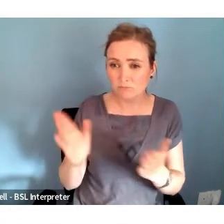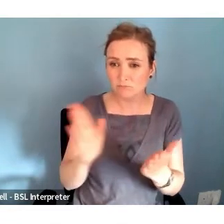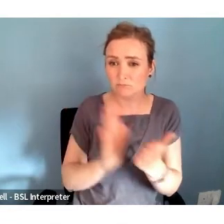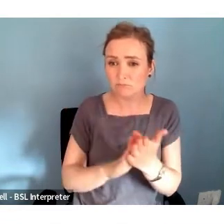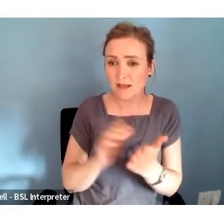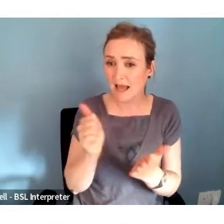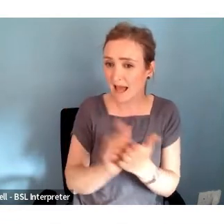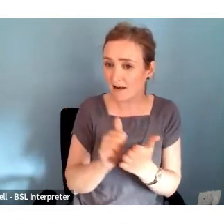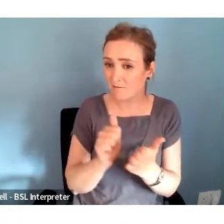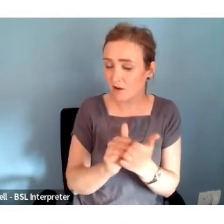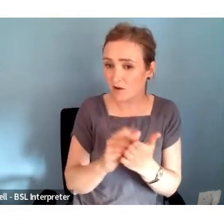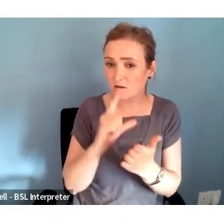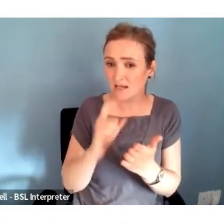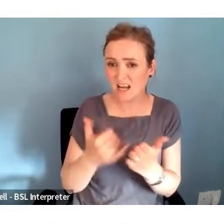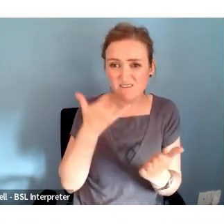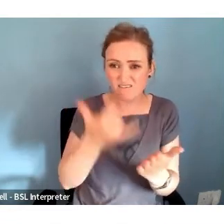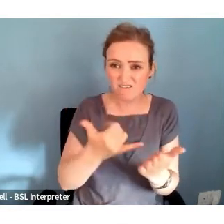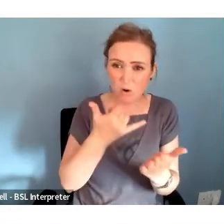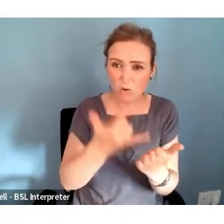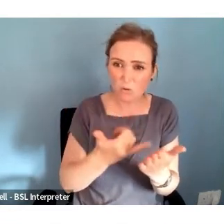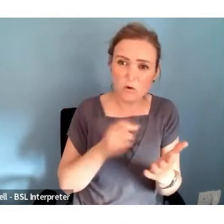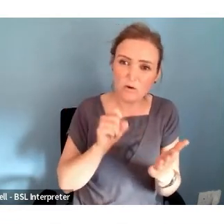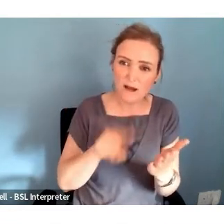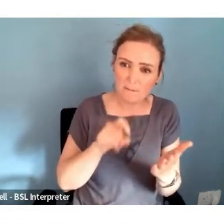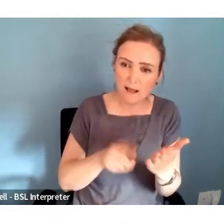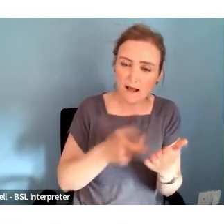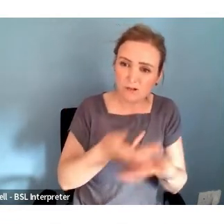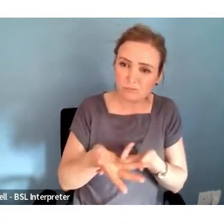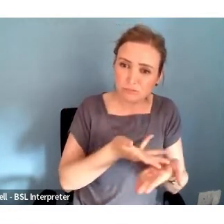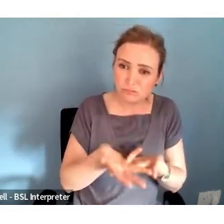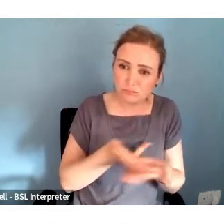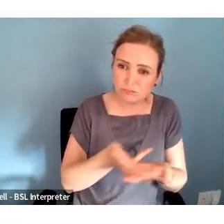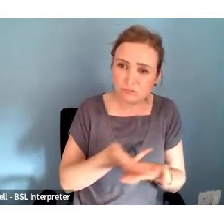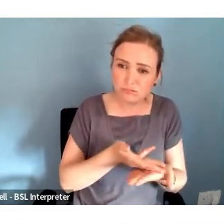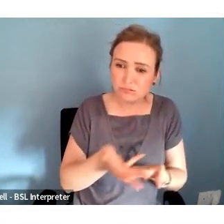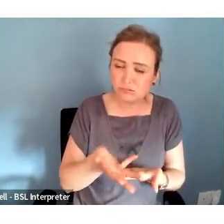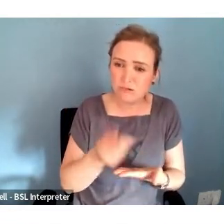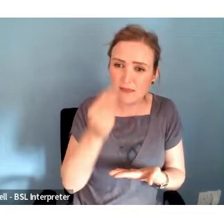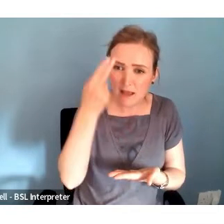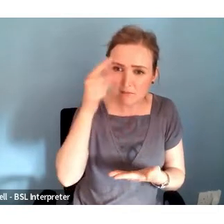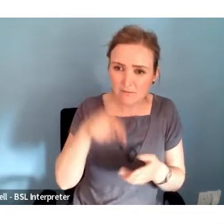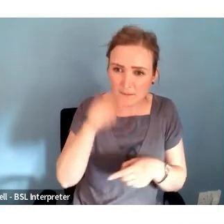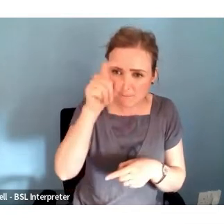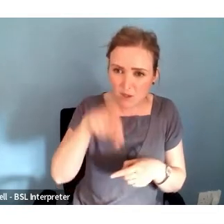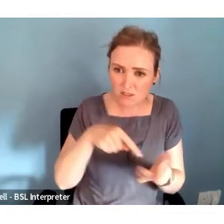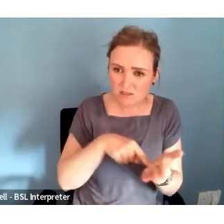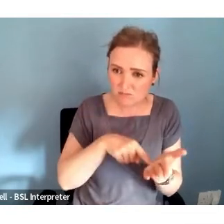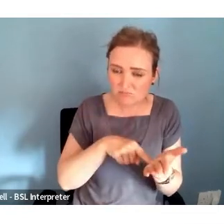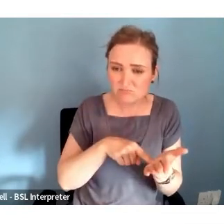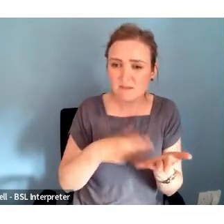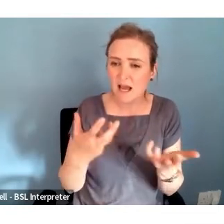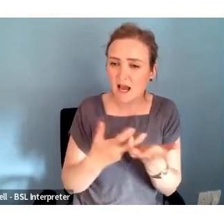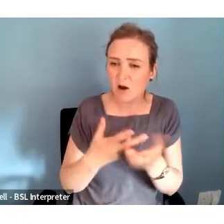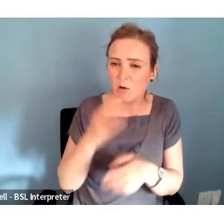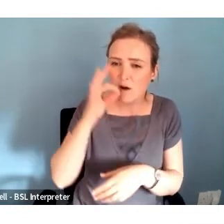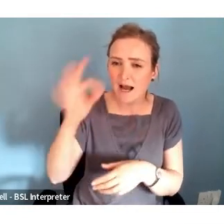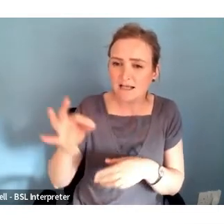the job before perhaps in an informal way or how do people go about asking foray just.S if they want to